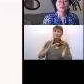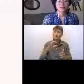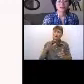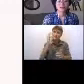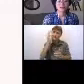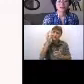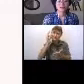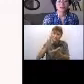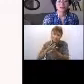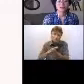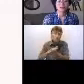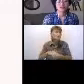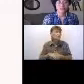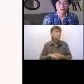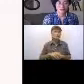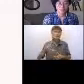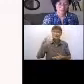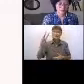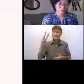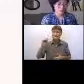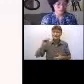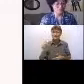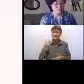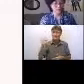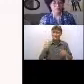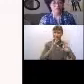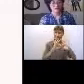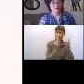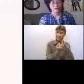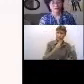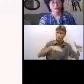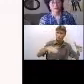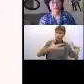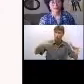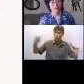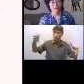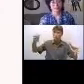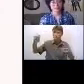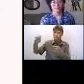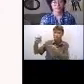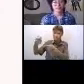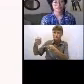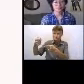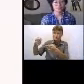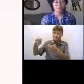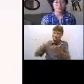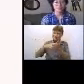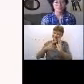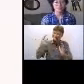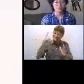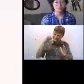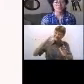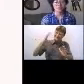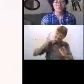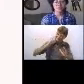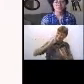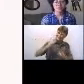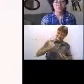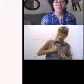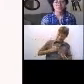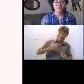other myriad ways that colonization has set up for Canada to oppress Indigenous folks